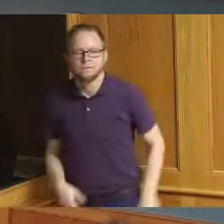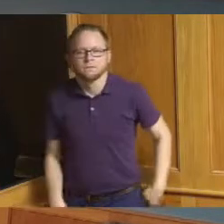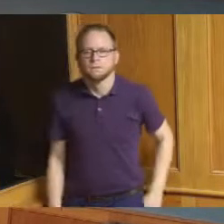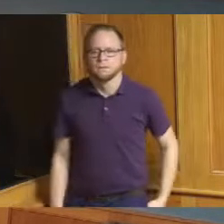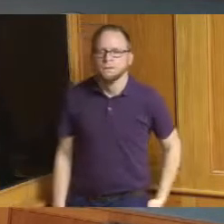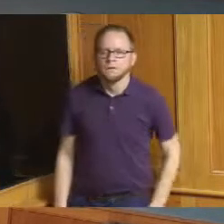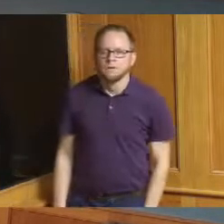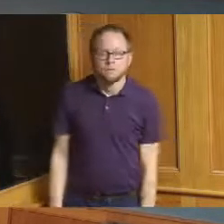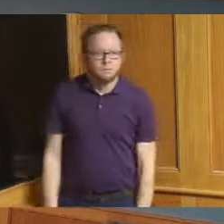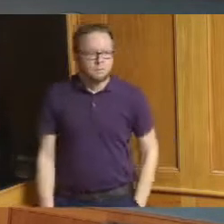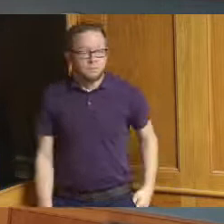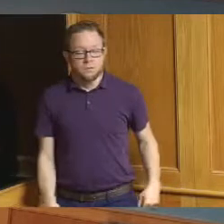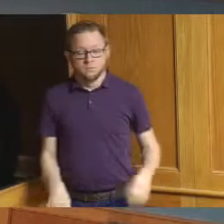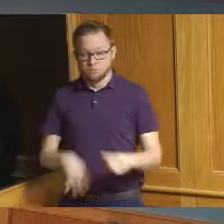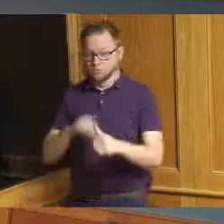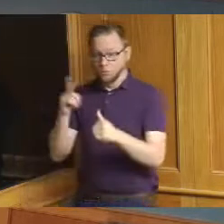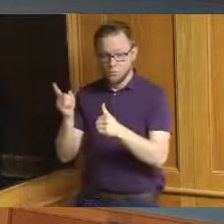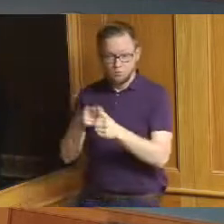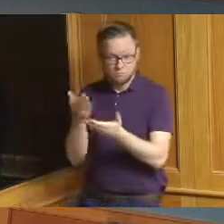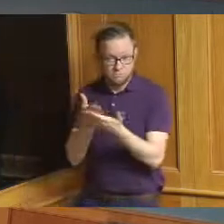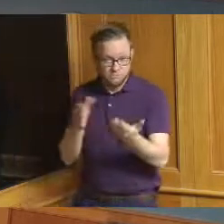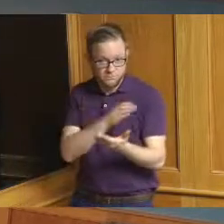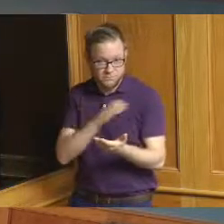first of all Commissioners thank you all so much